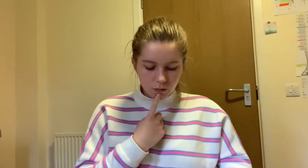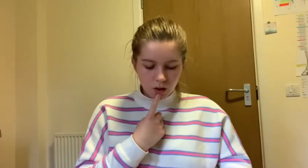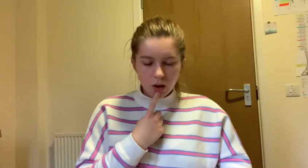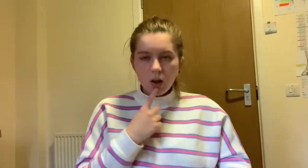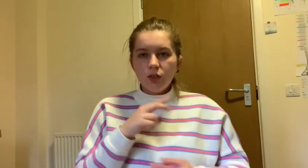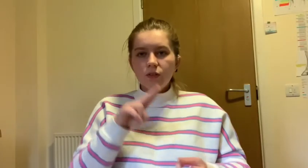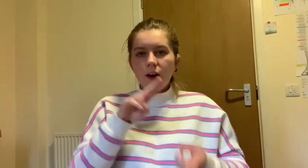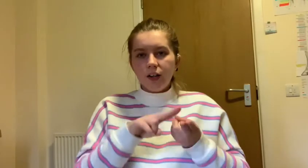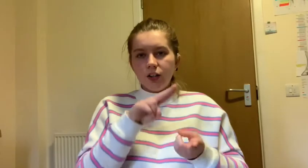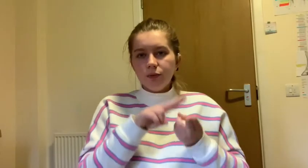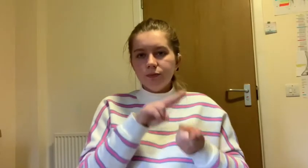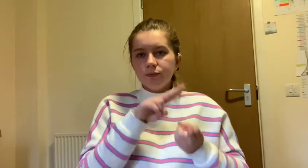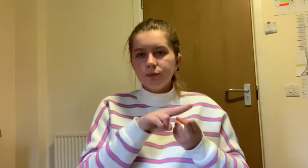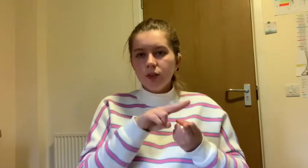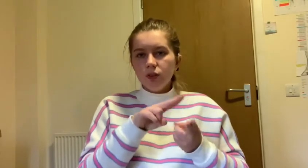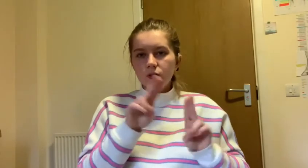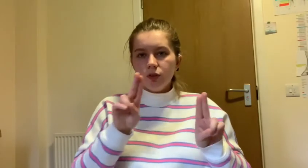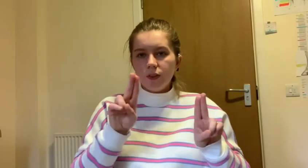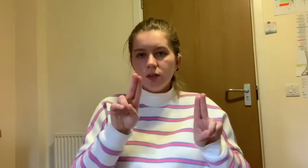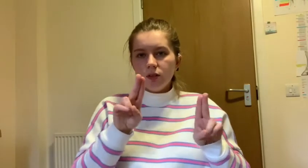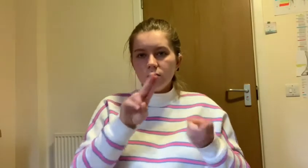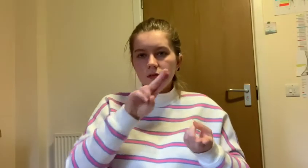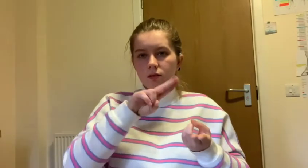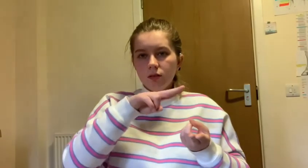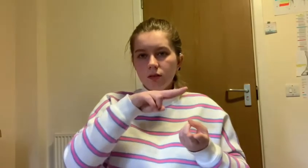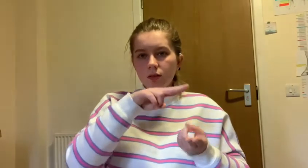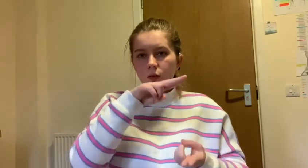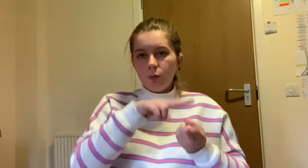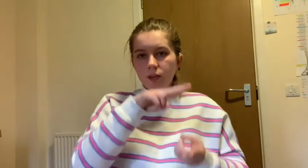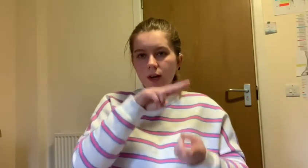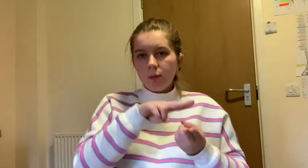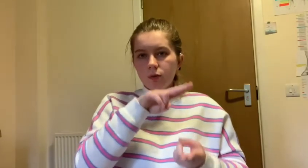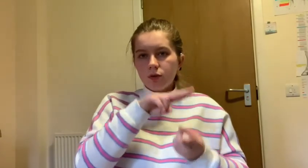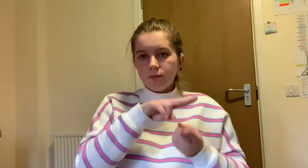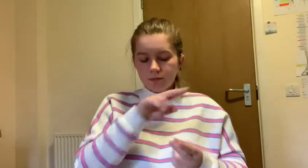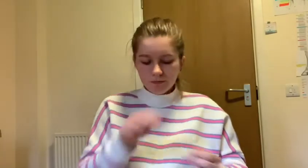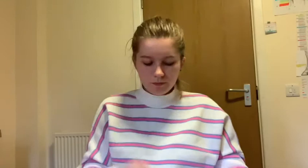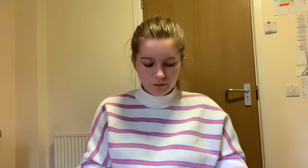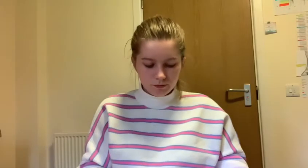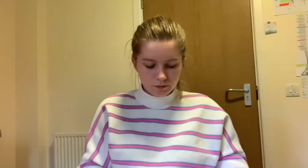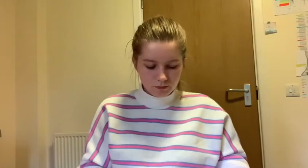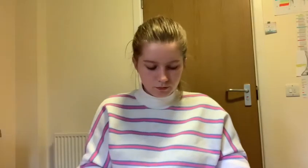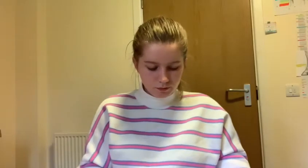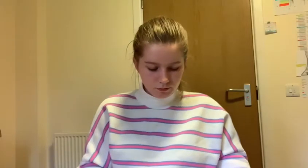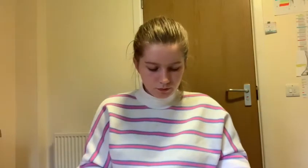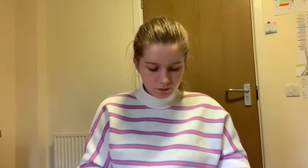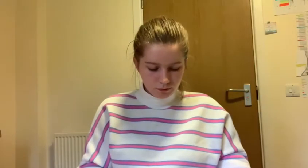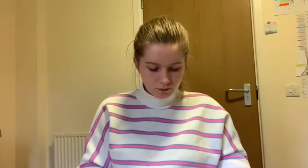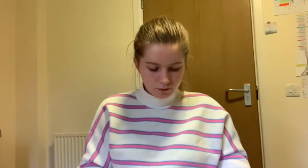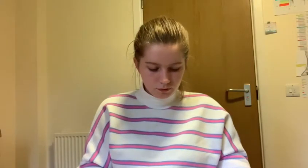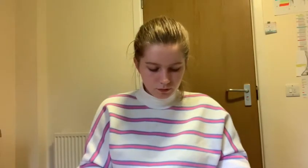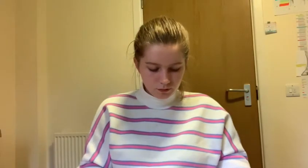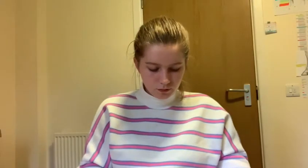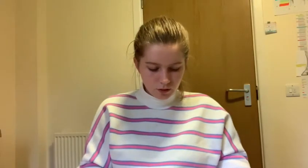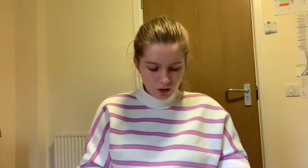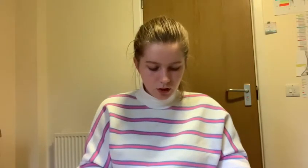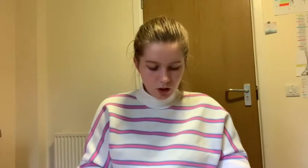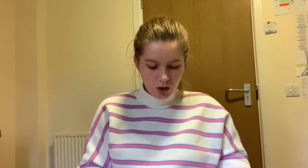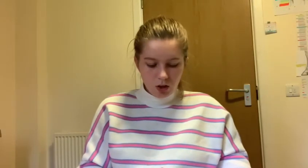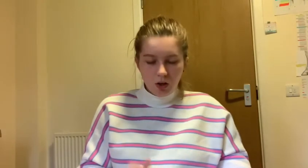"value" 2 fingers up and down motion. *Music in the background*